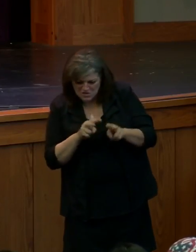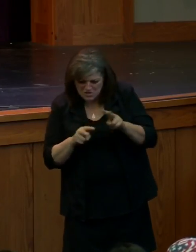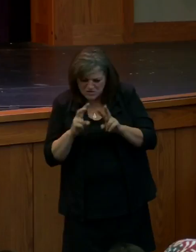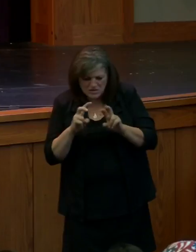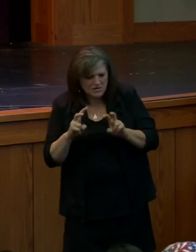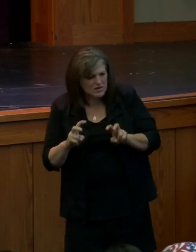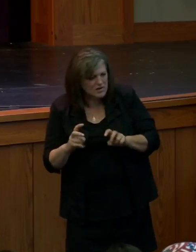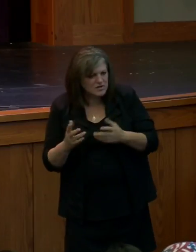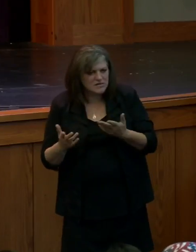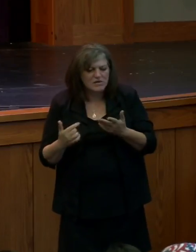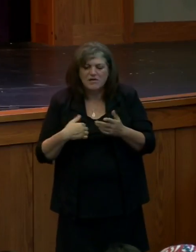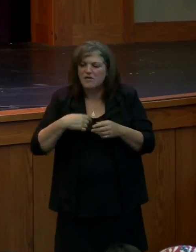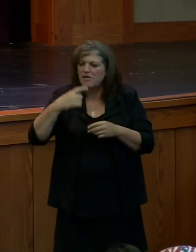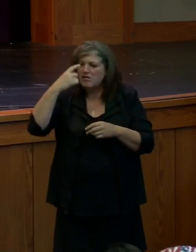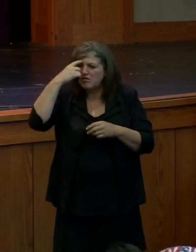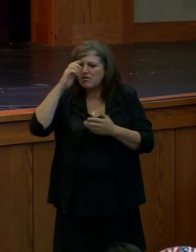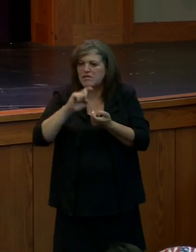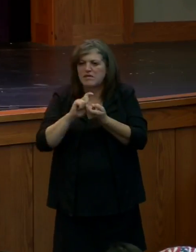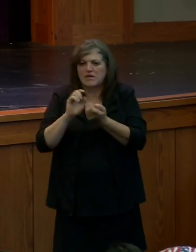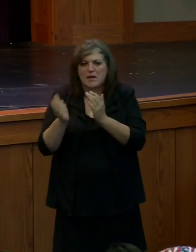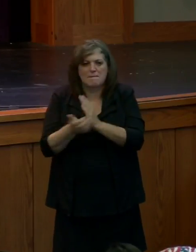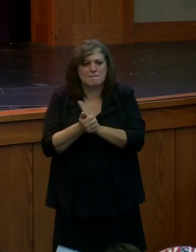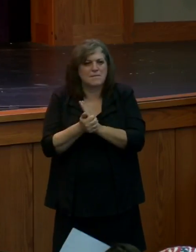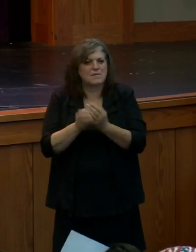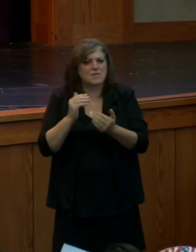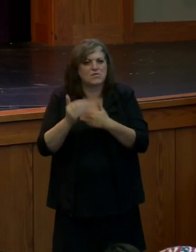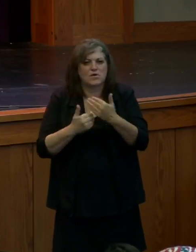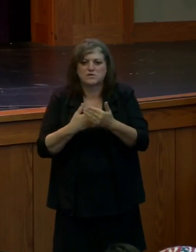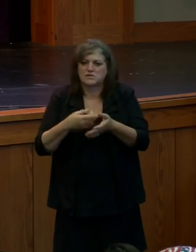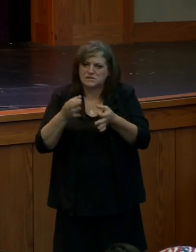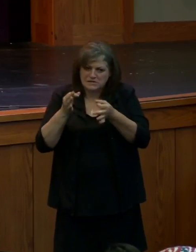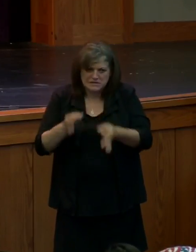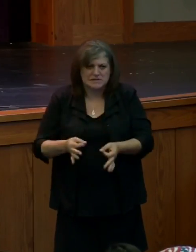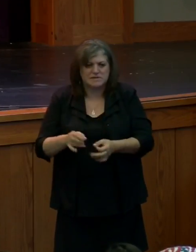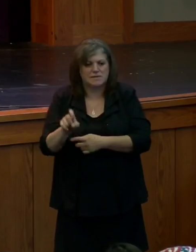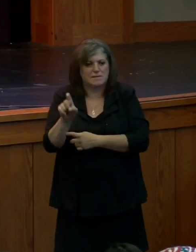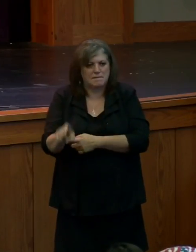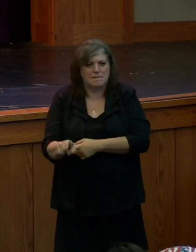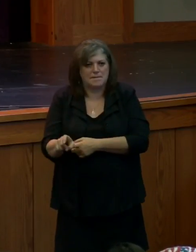SO I THINK THE AMENDMENT PROCESS IS ABSOLUTELY NECESSARY, AND WE